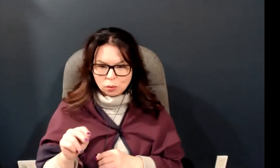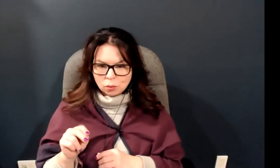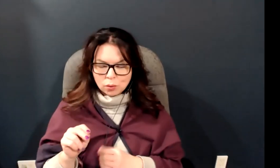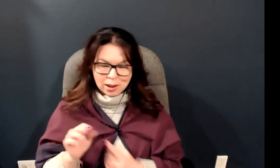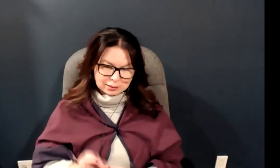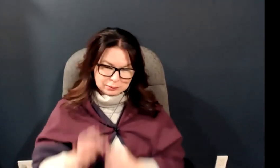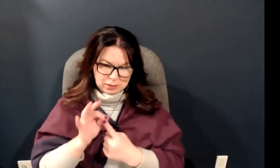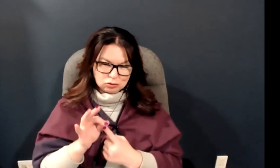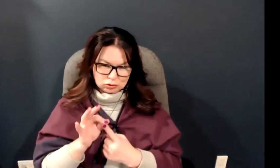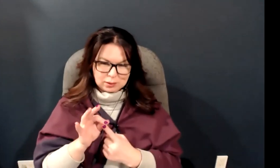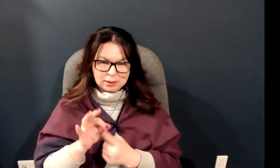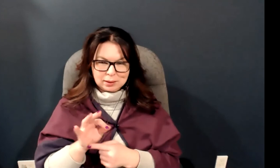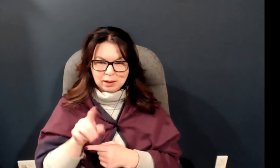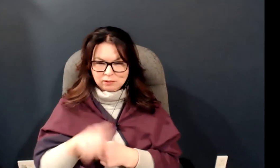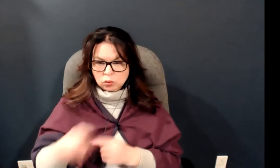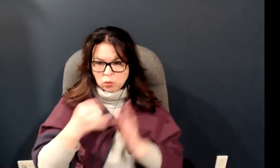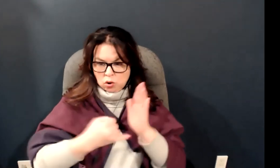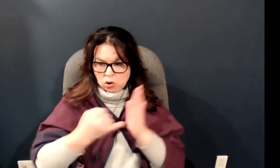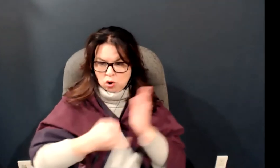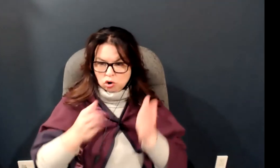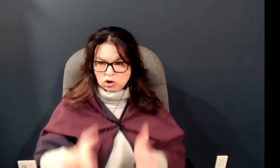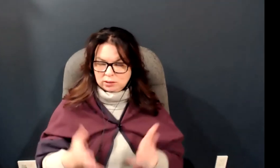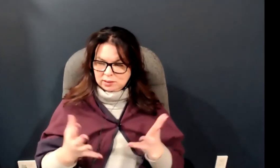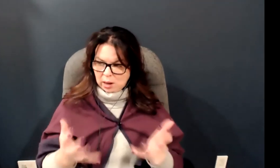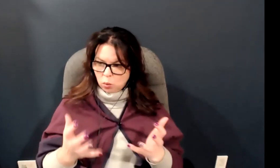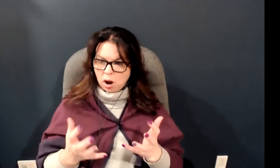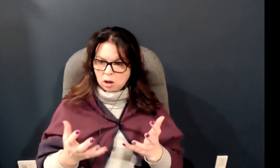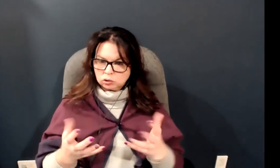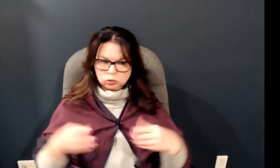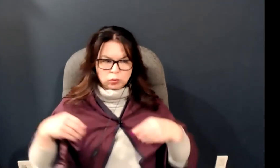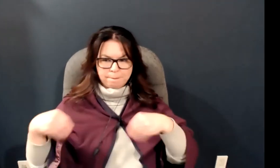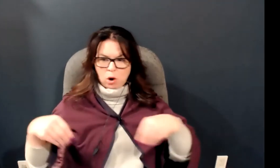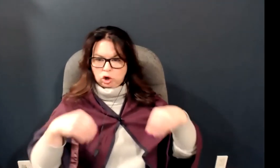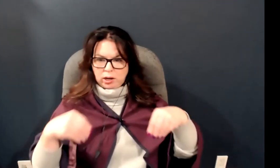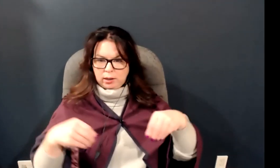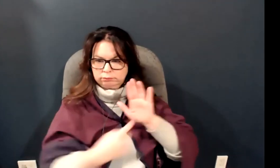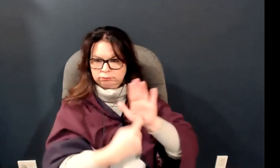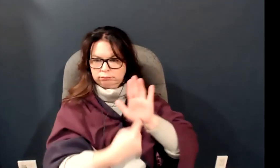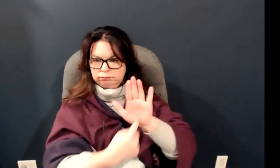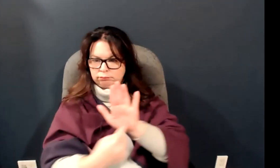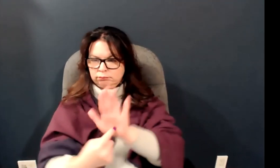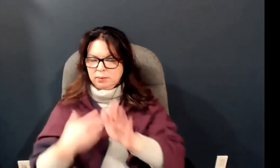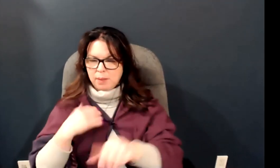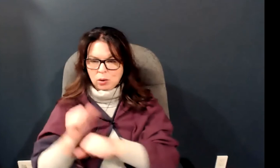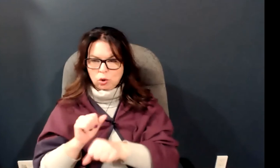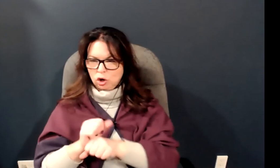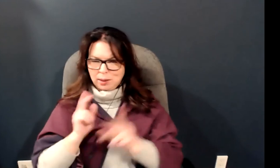who was at the helm of that, that exhibition happening and interestingly enough, I did